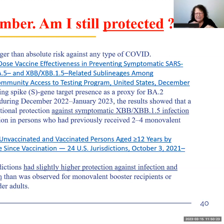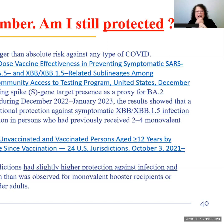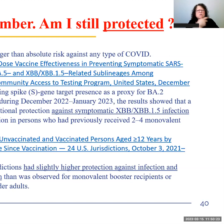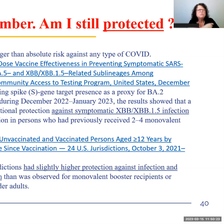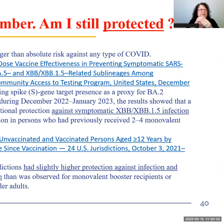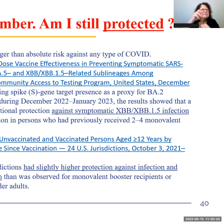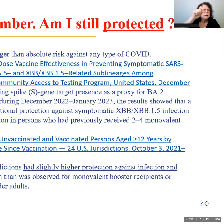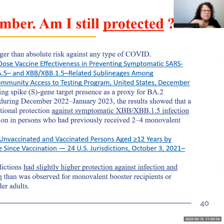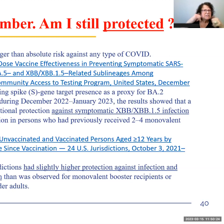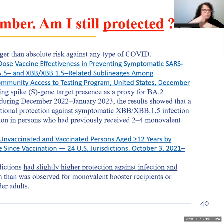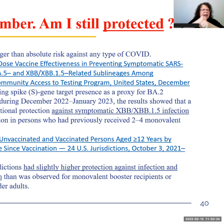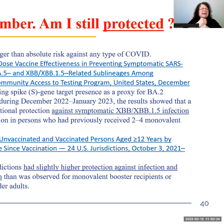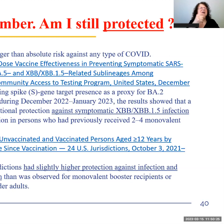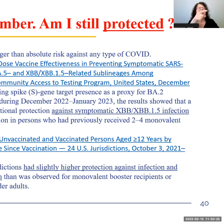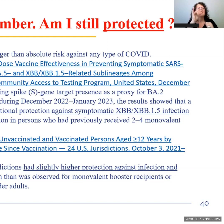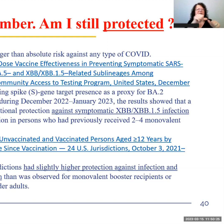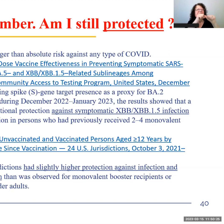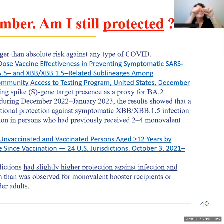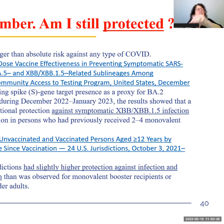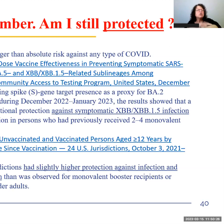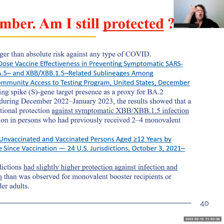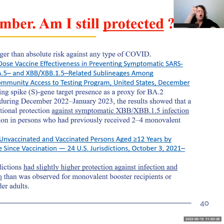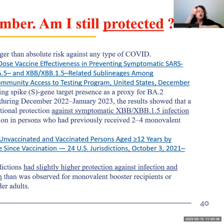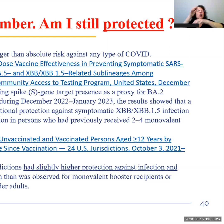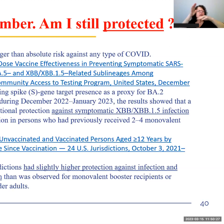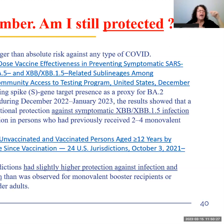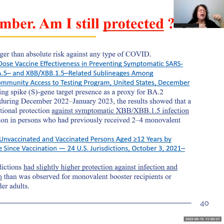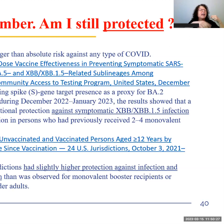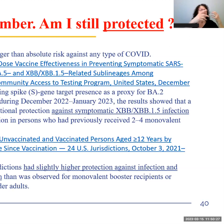against severe COVID-19 last longer than the absolute risk against any type of COVID.